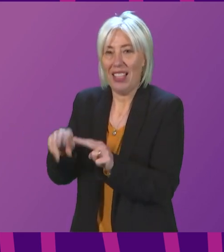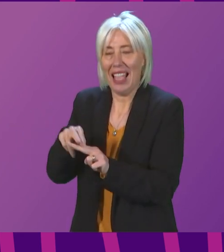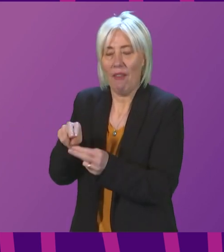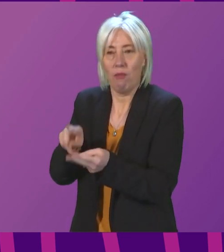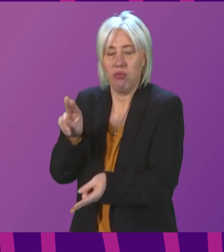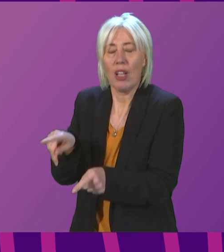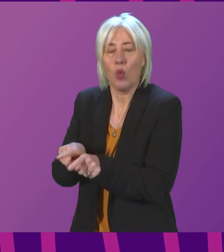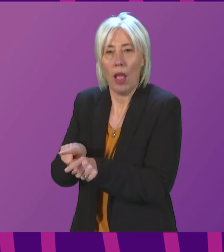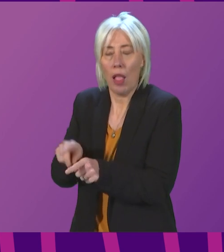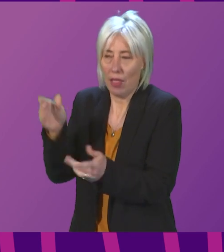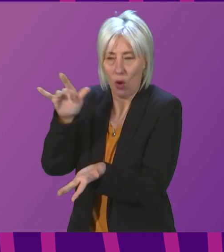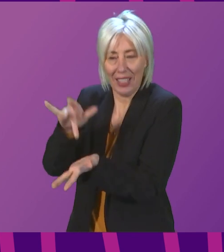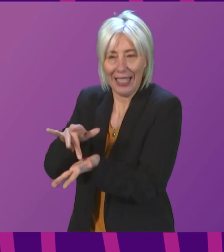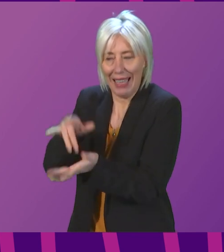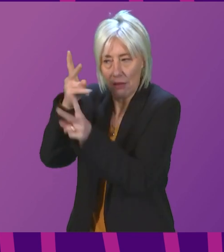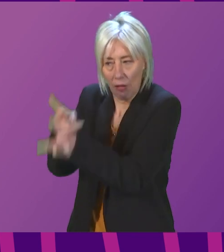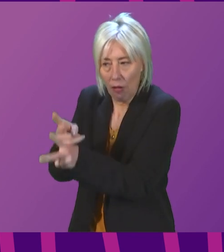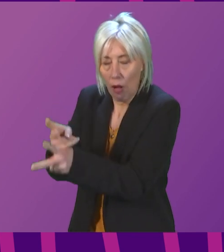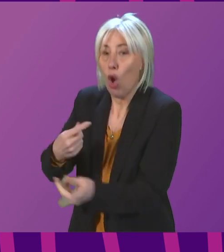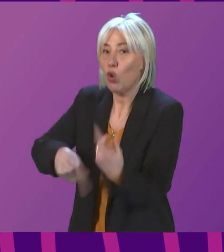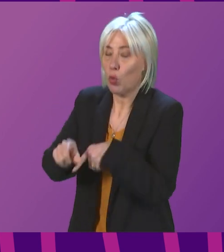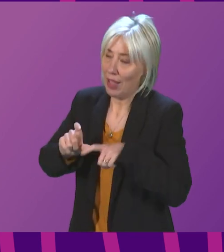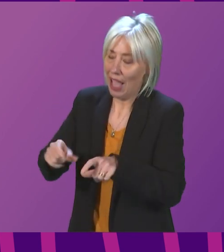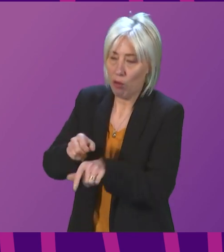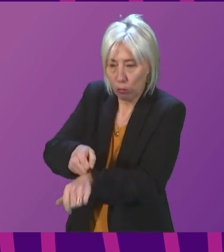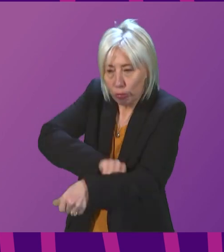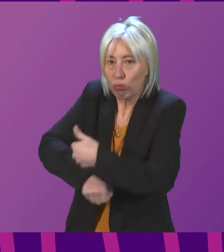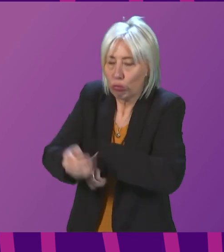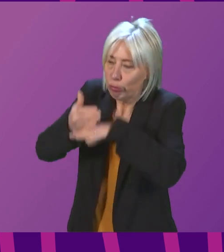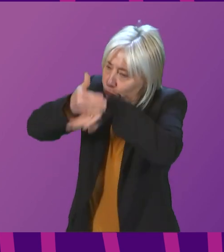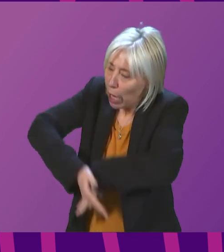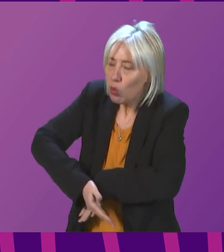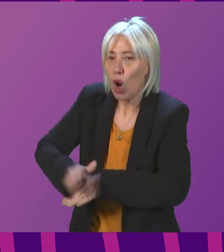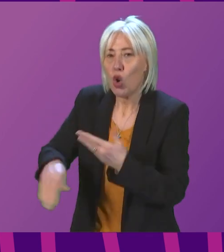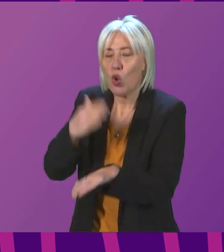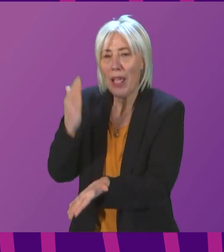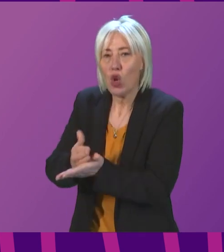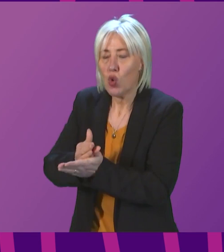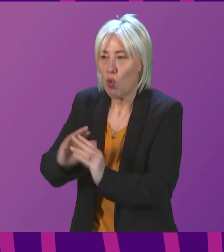We will continue to get on with doing the hard work that delivers the outcomes that Jackie Baillie calls for.